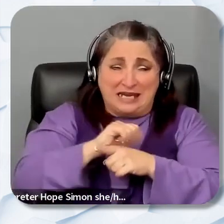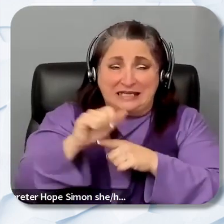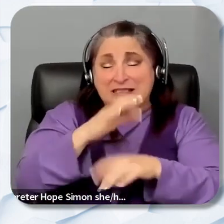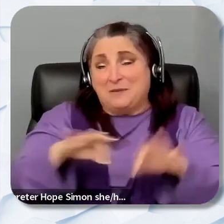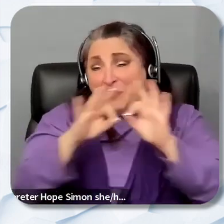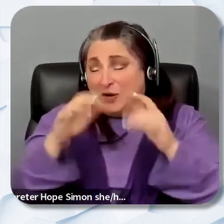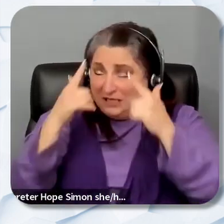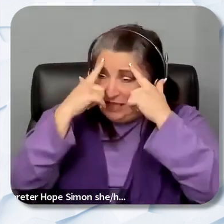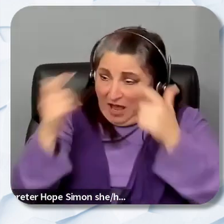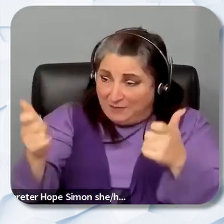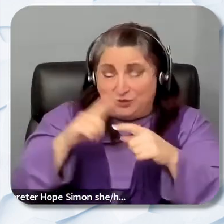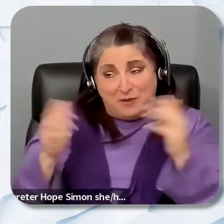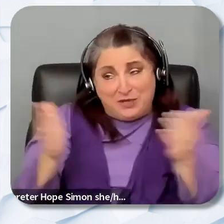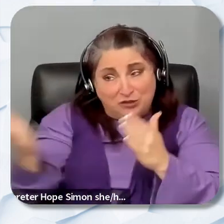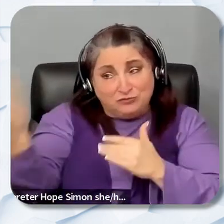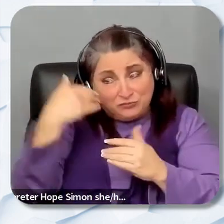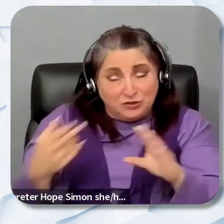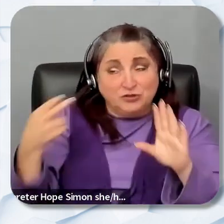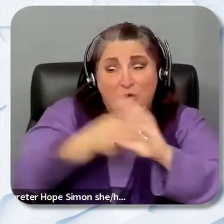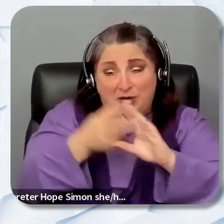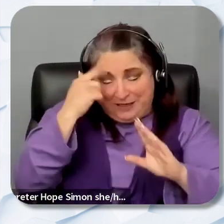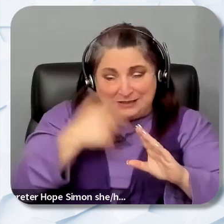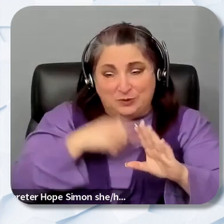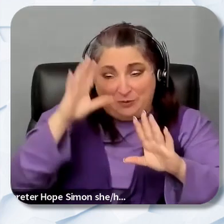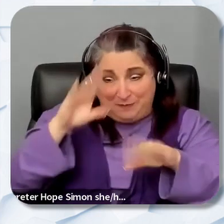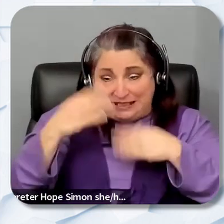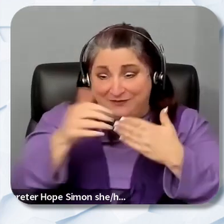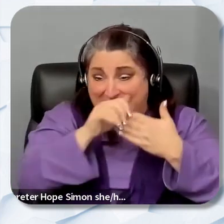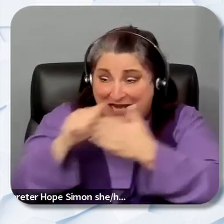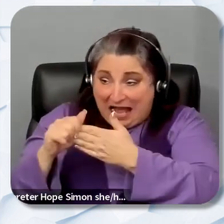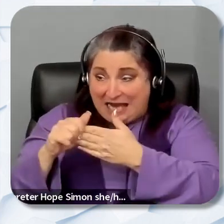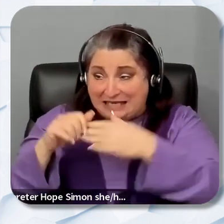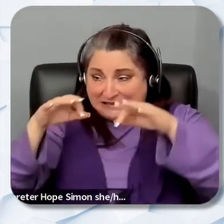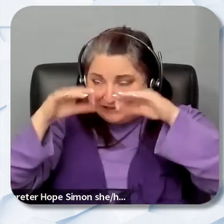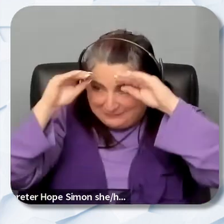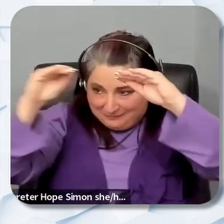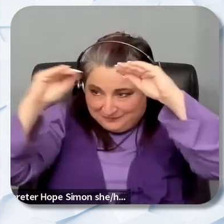you to join us because we will be providing guidance on how to summarize what you learned